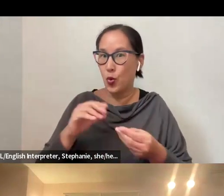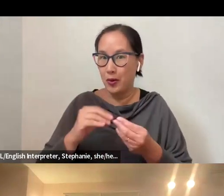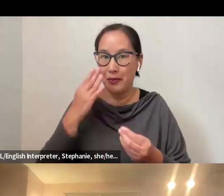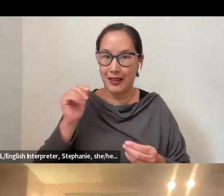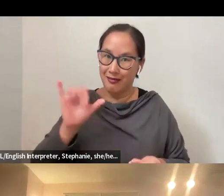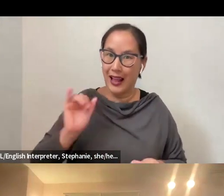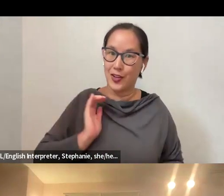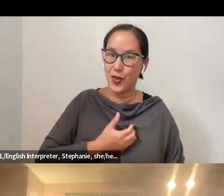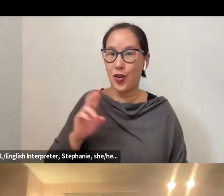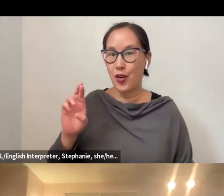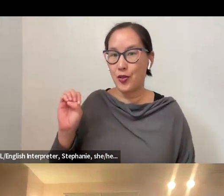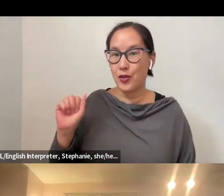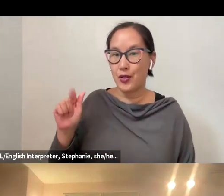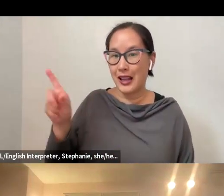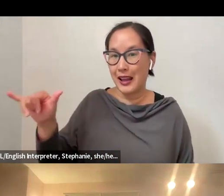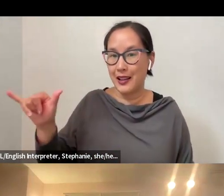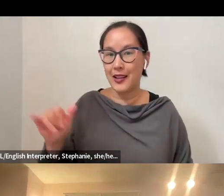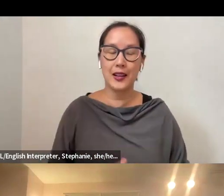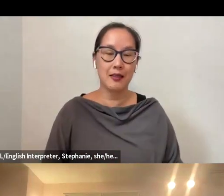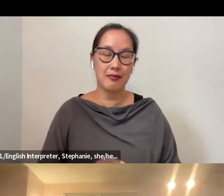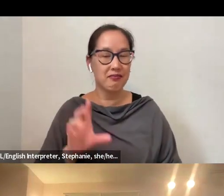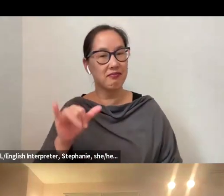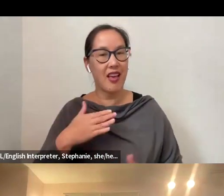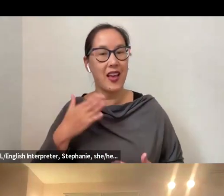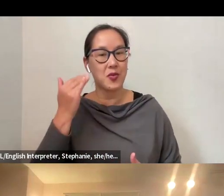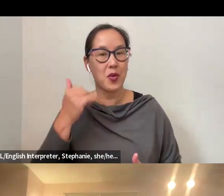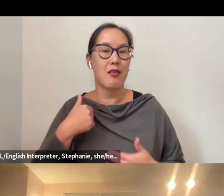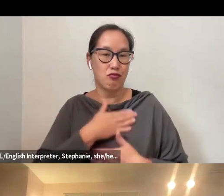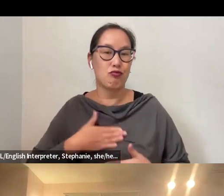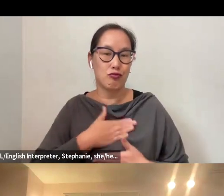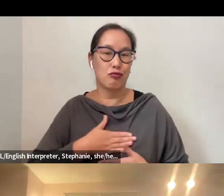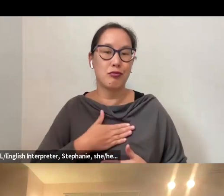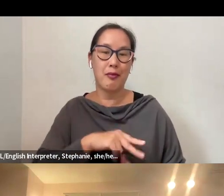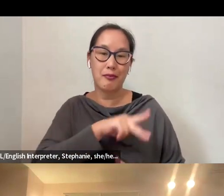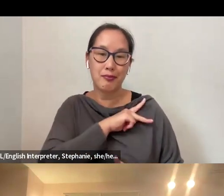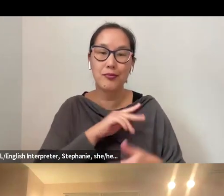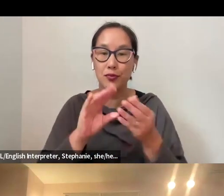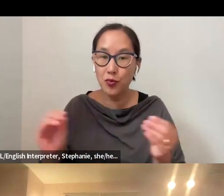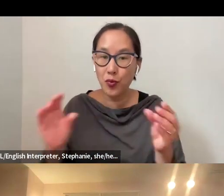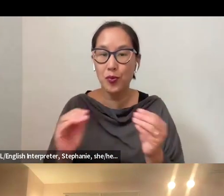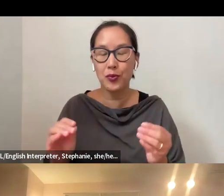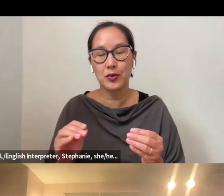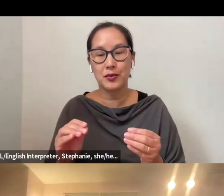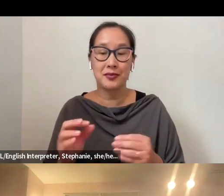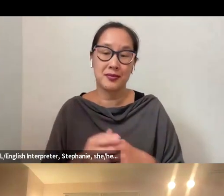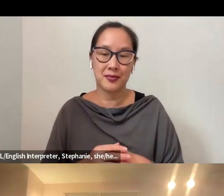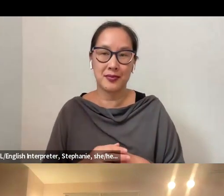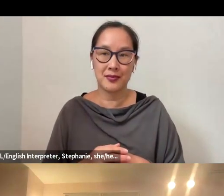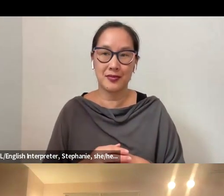so that's why I appreciate personal, personal stories. And of course, it's very difficult to put yourself out there